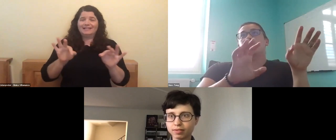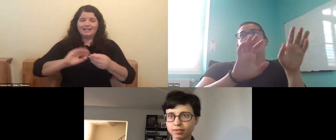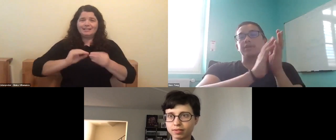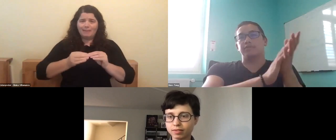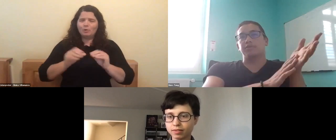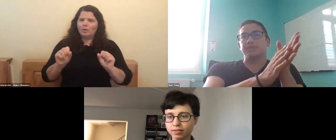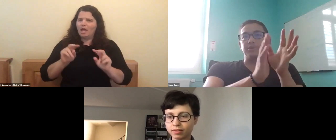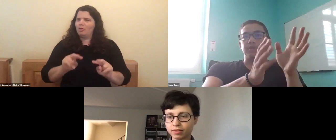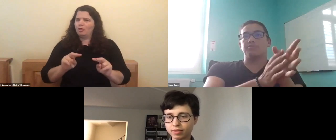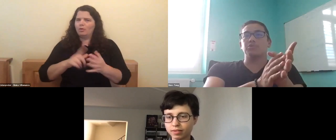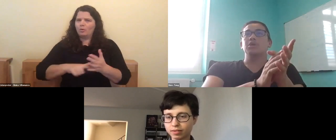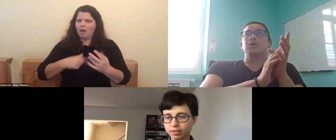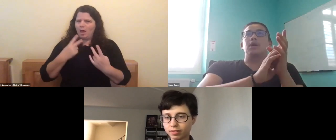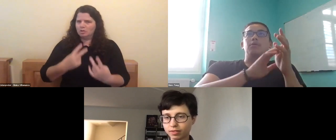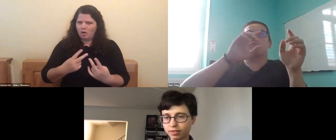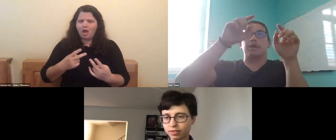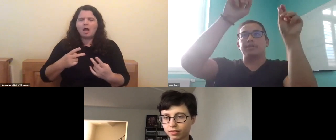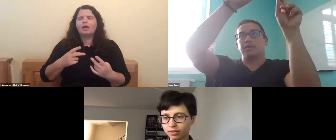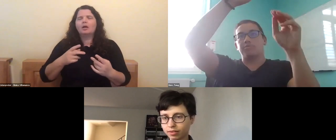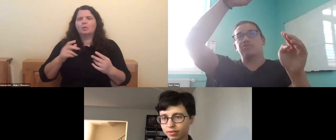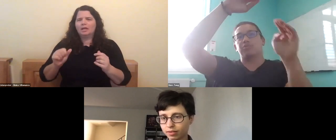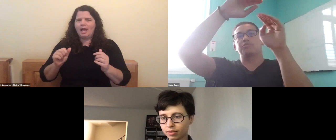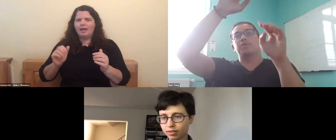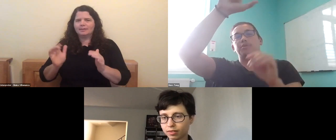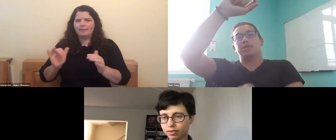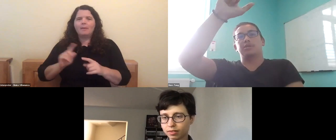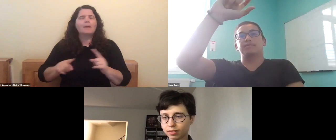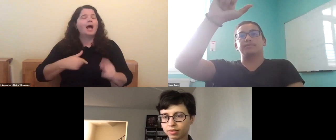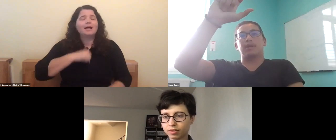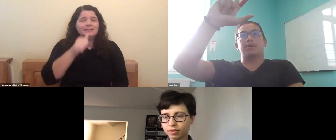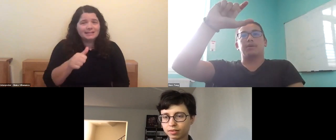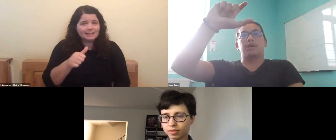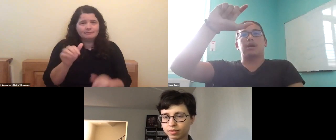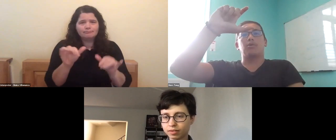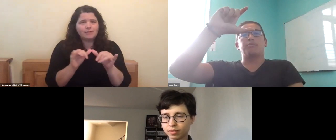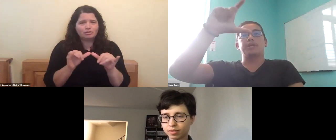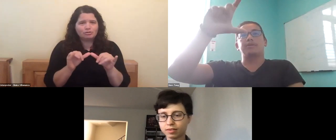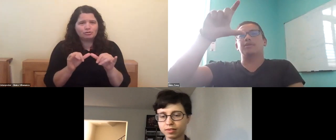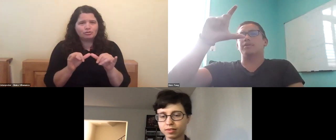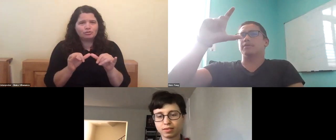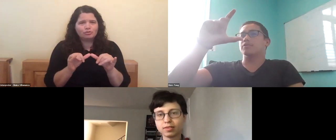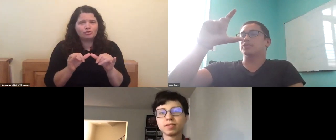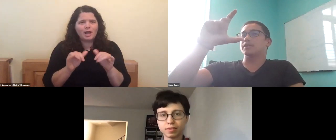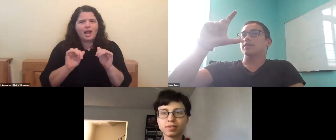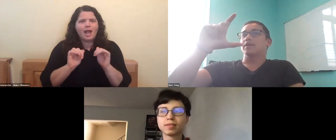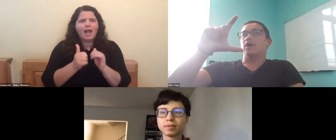we get a very similar number however I did not measure the -- how big --